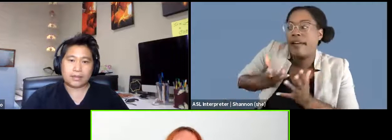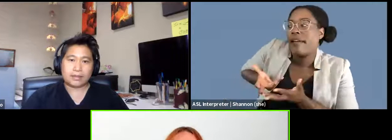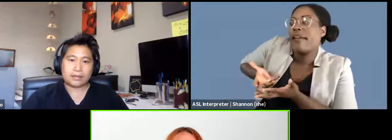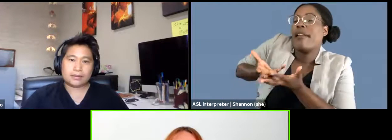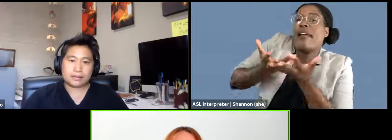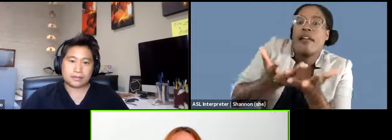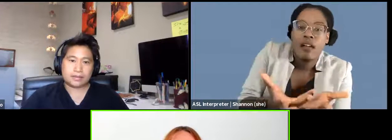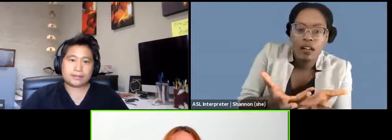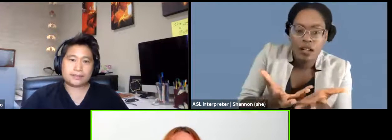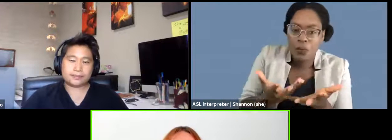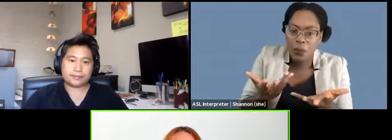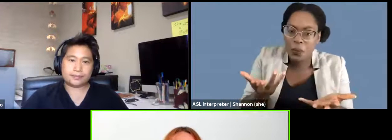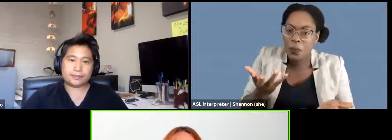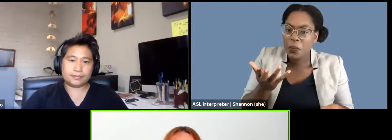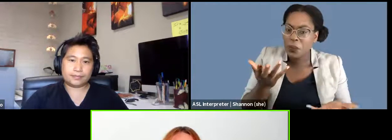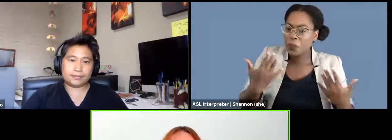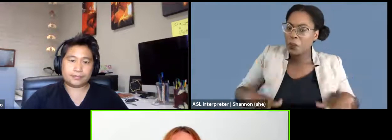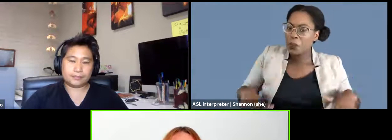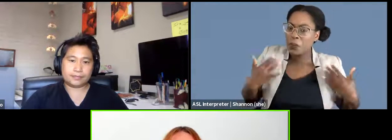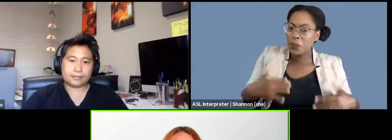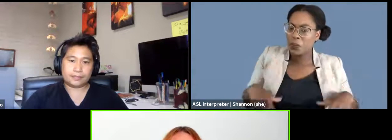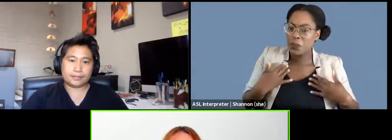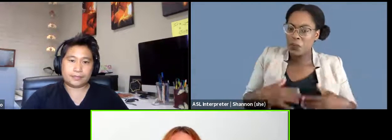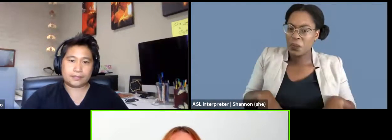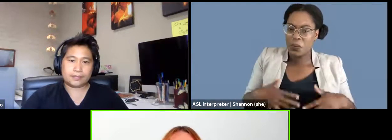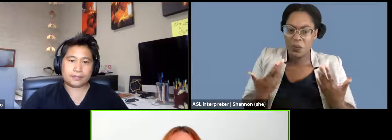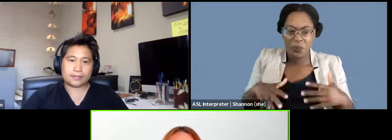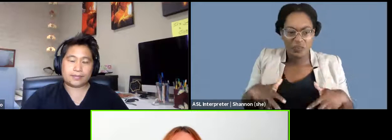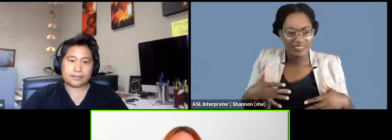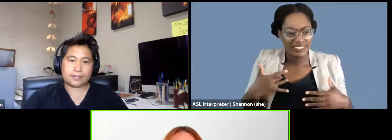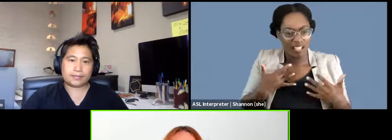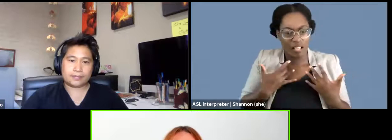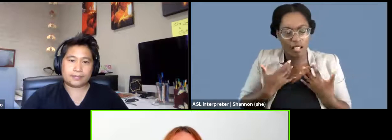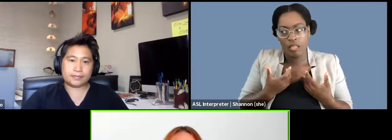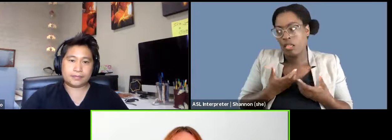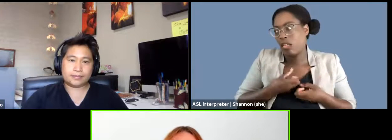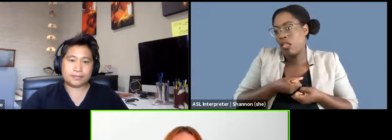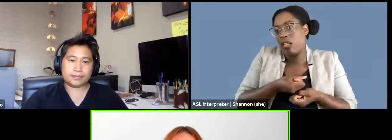How can we change that so that doesn’t happen every single time so the emotional labor doesn't